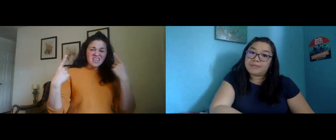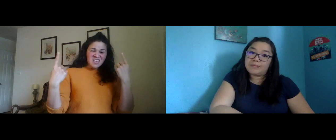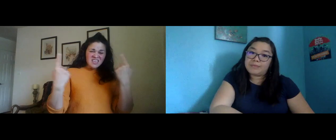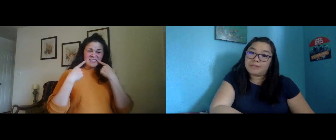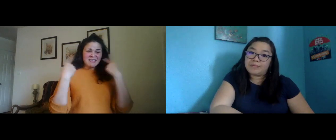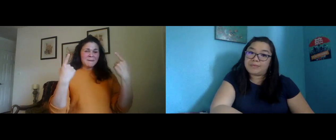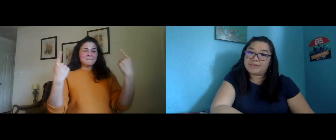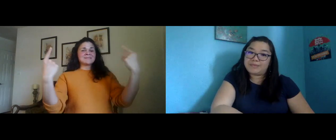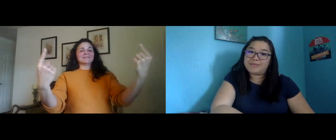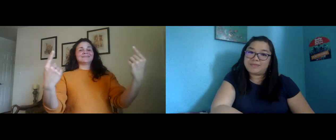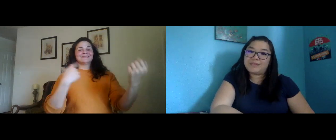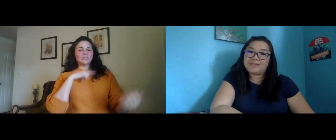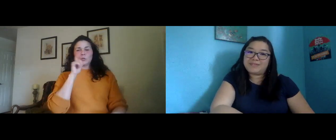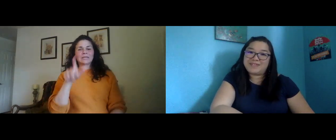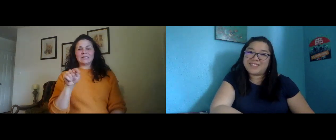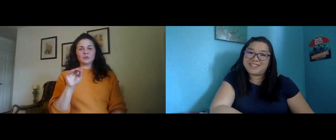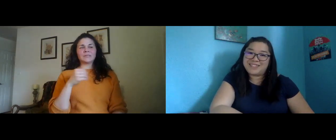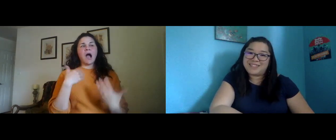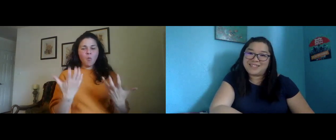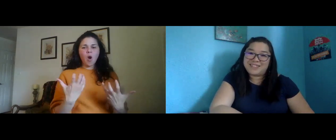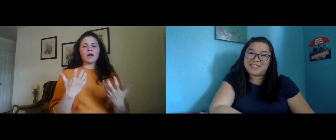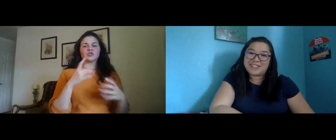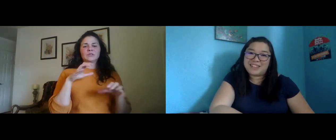I do not necessarily have the urge to be famous, I do not need to.